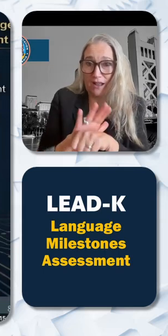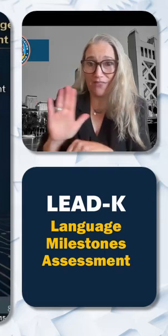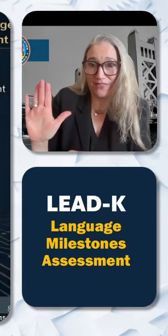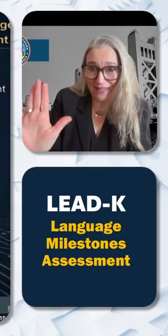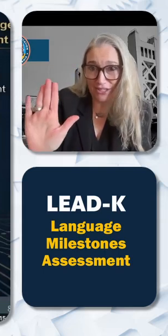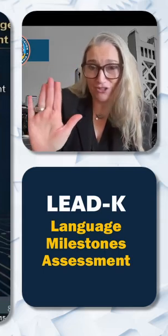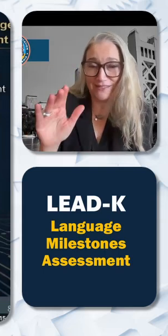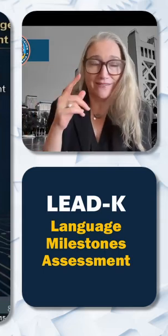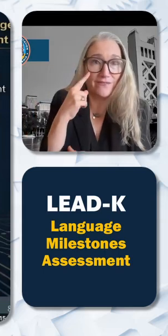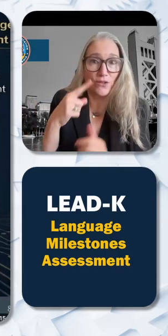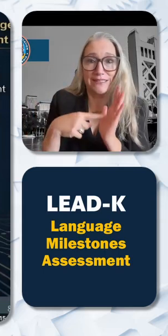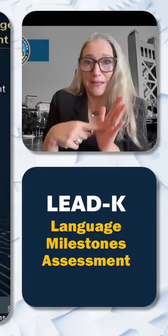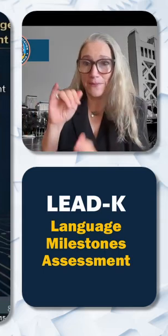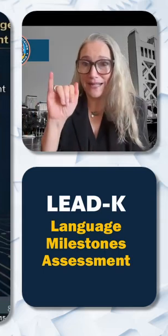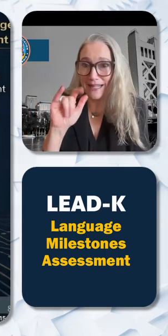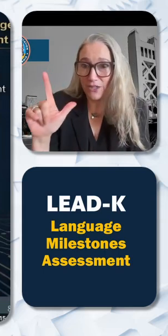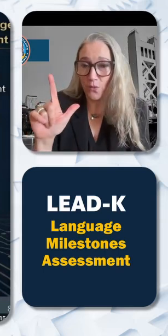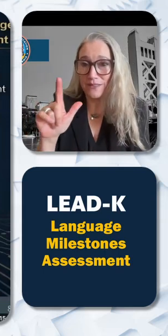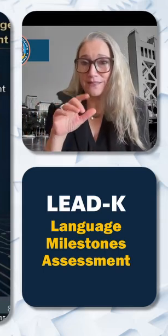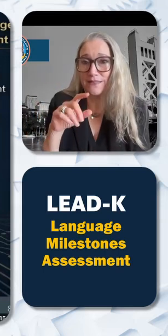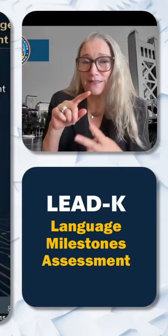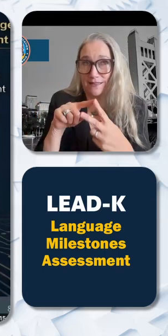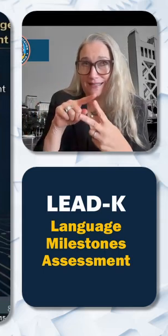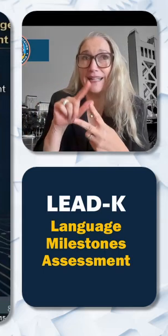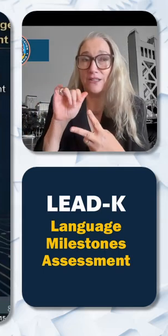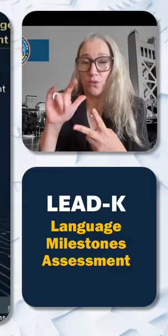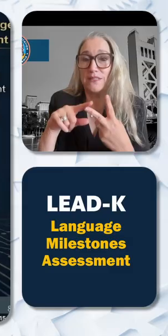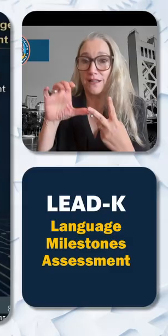We have 3 states who are currently working on theirs.